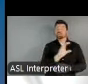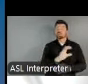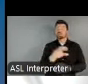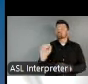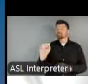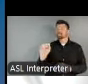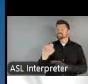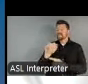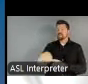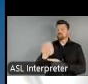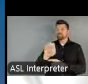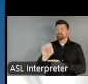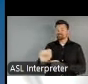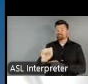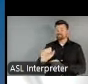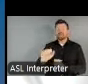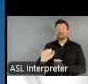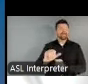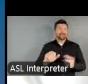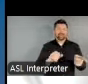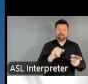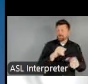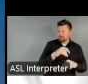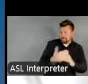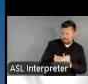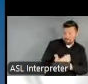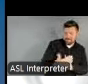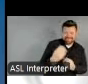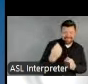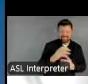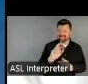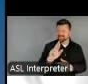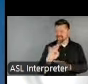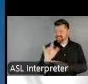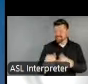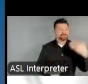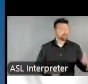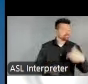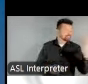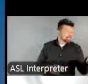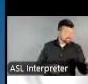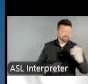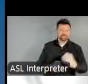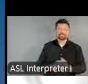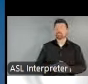very early wake-up call this morning for Randy. I hand it over to you. - Thanks,